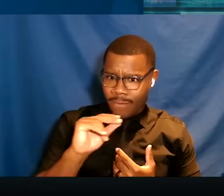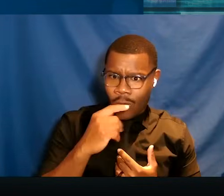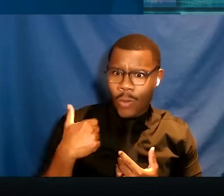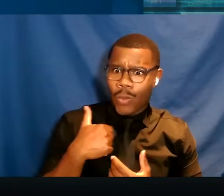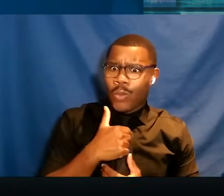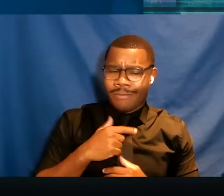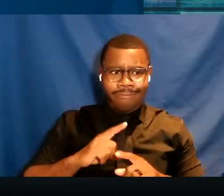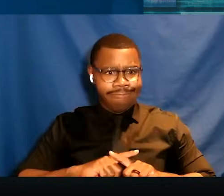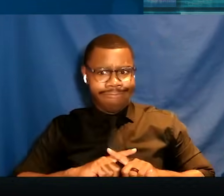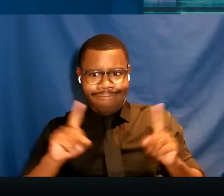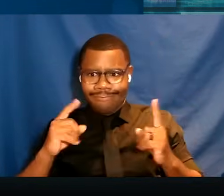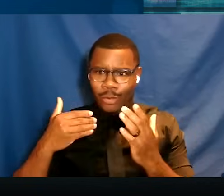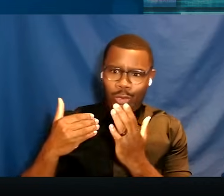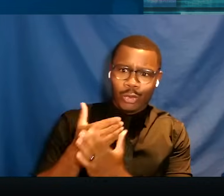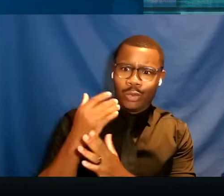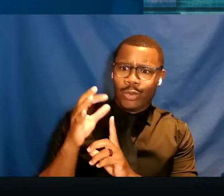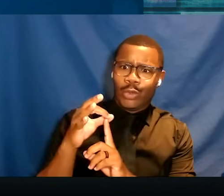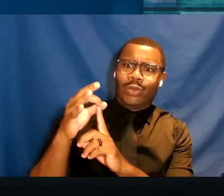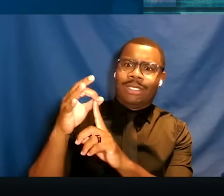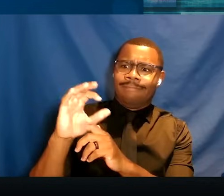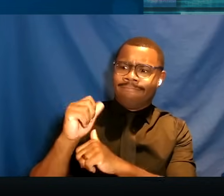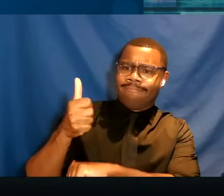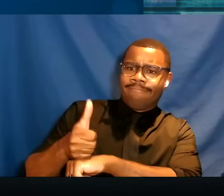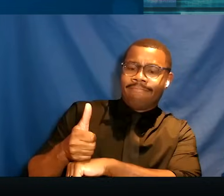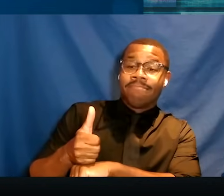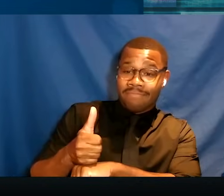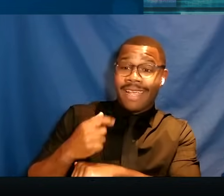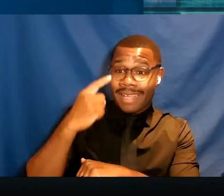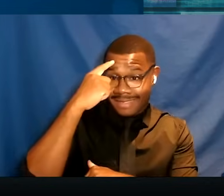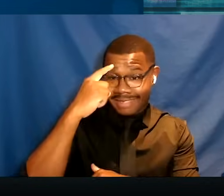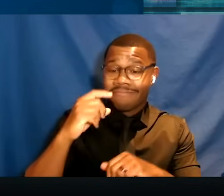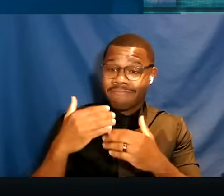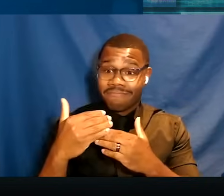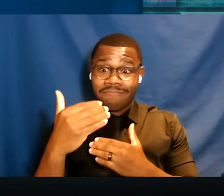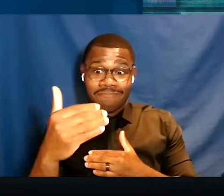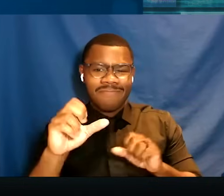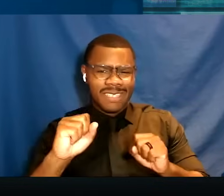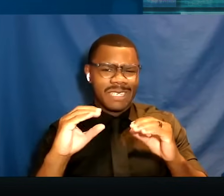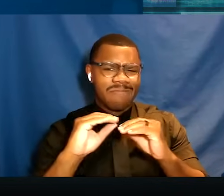in establishing that, and it's something that we're gonna be able to build on for cycles to come. That's one of the things that's so great